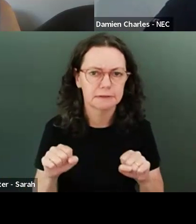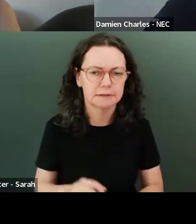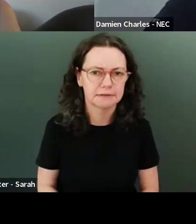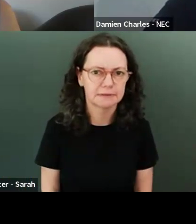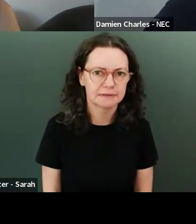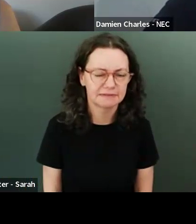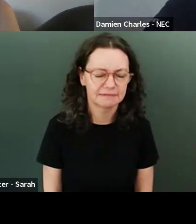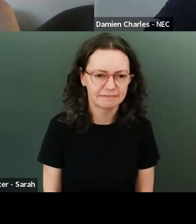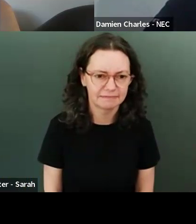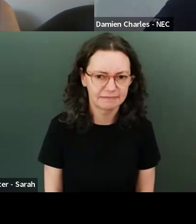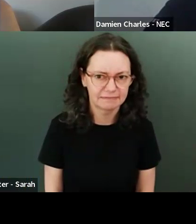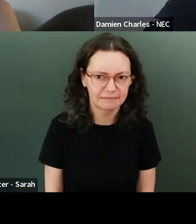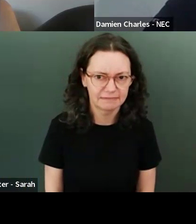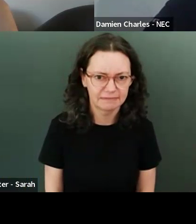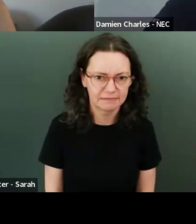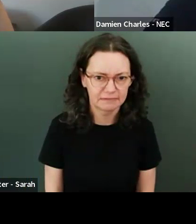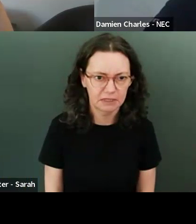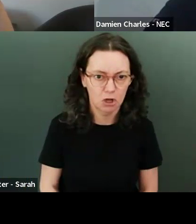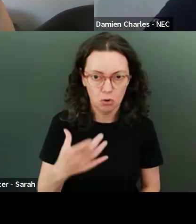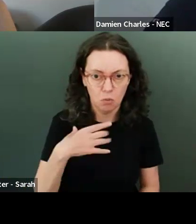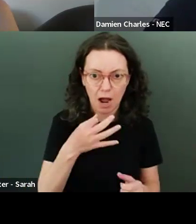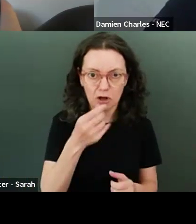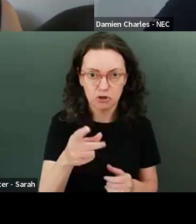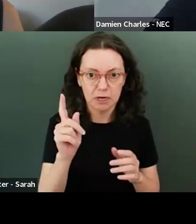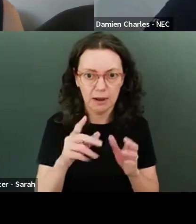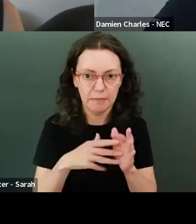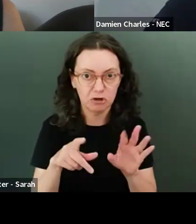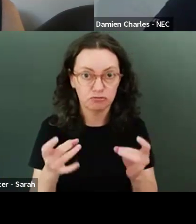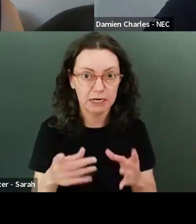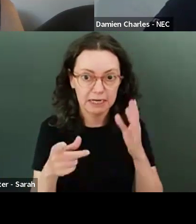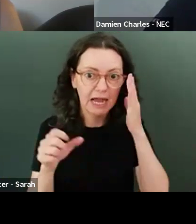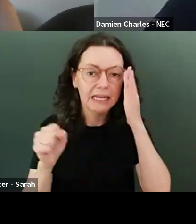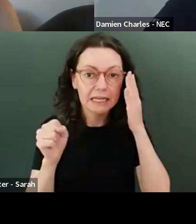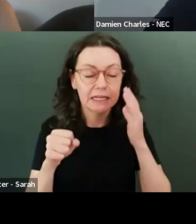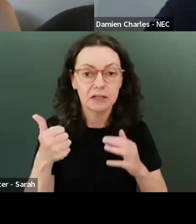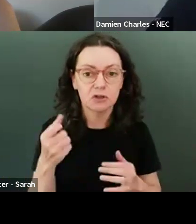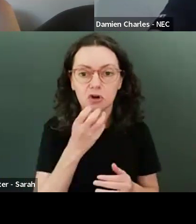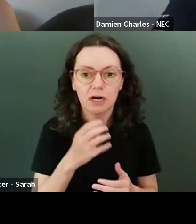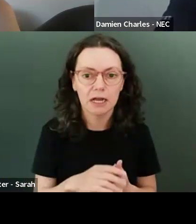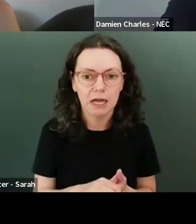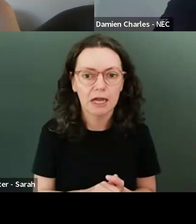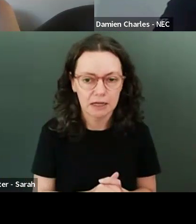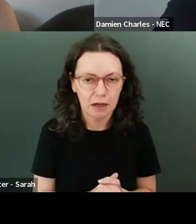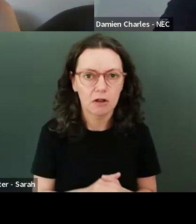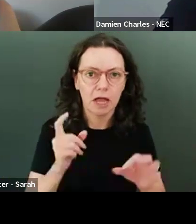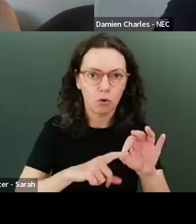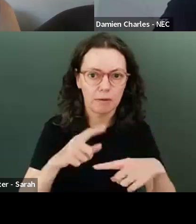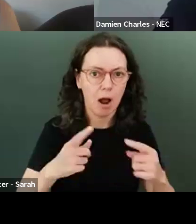important. Maddie did you want us to come back to you? Yes sorry about that